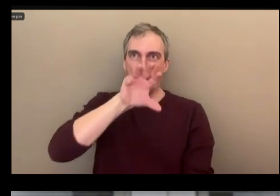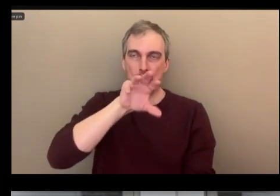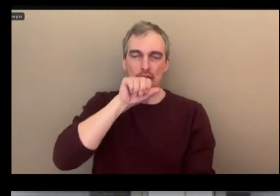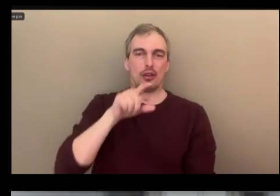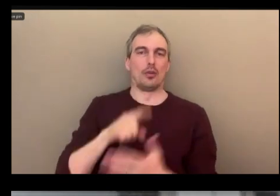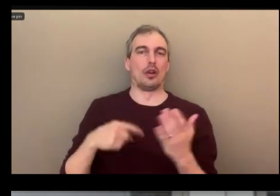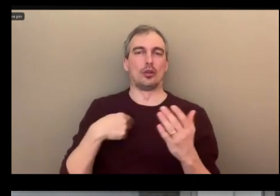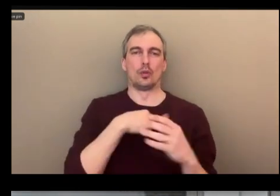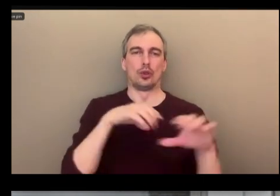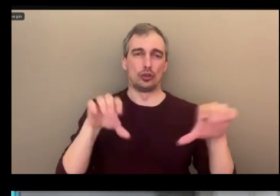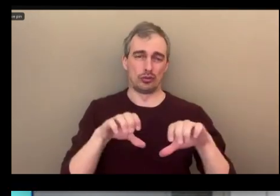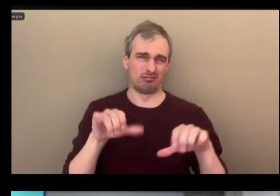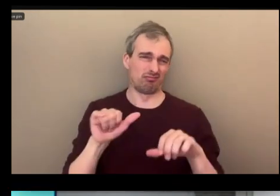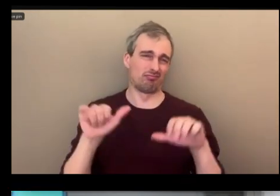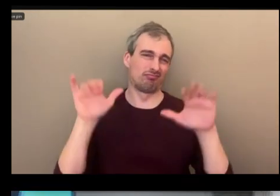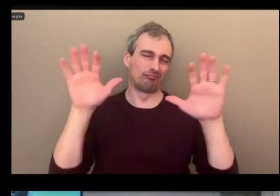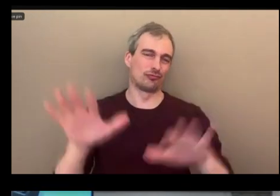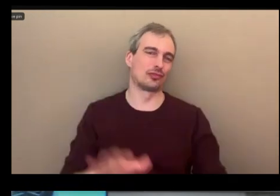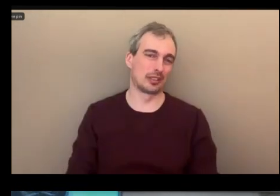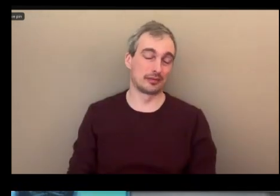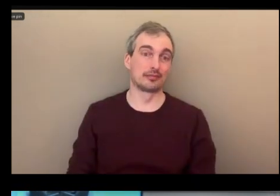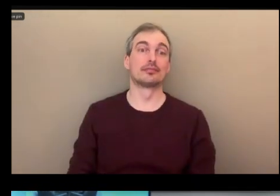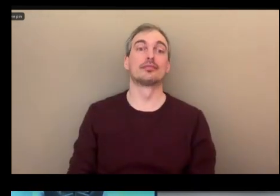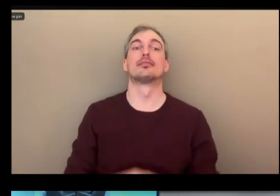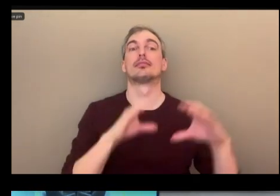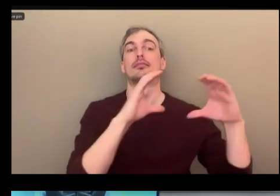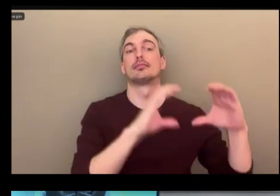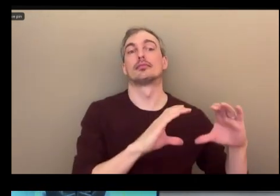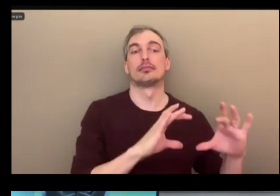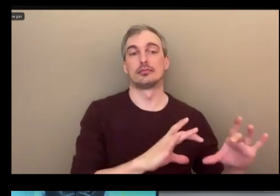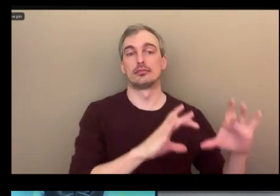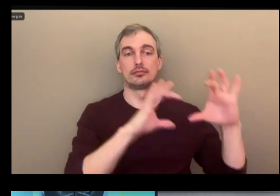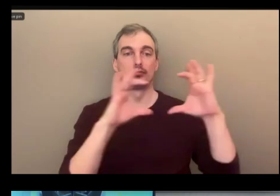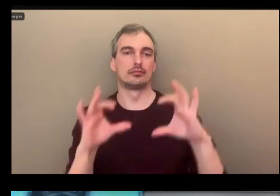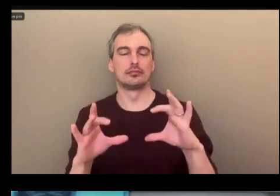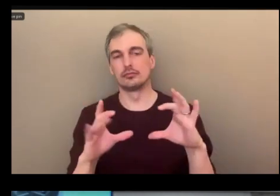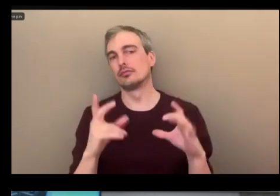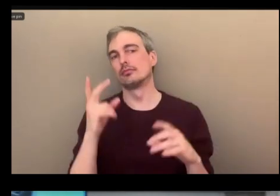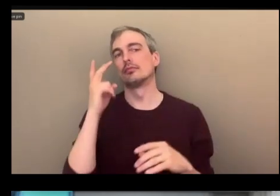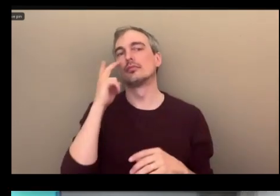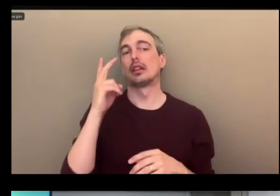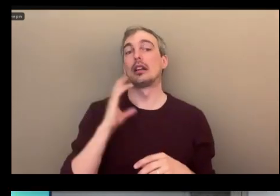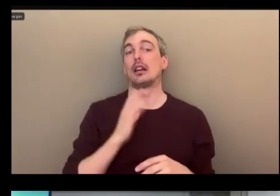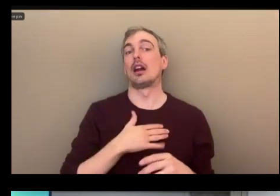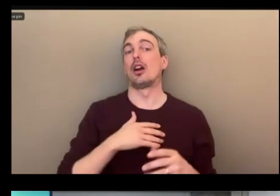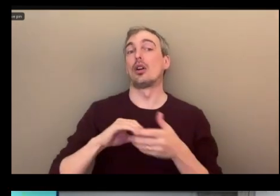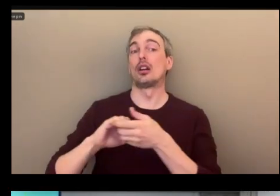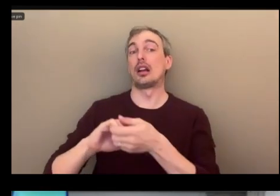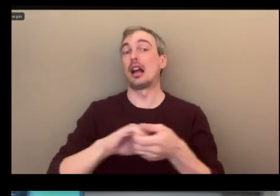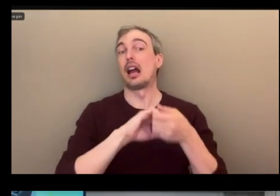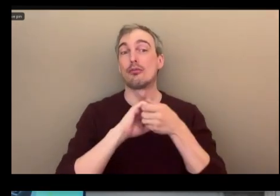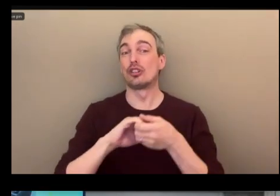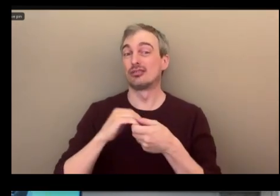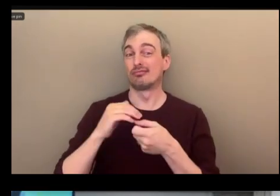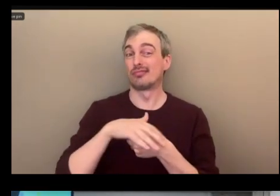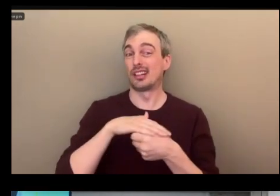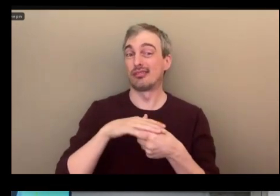Second to left picture on the bottom is the collaboration area. So again, nothing fancy. Big table. Team members working.